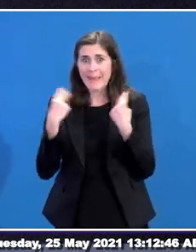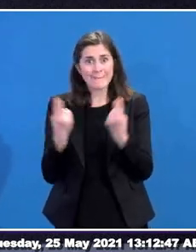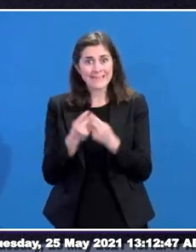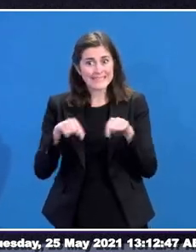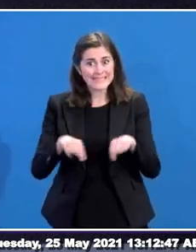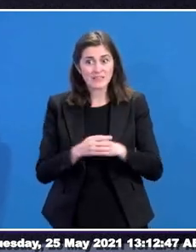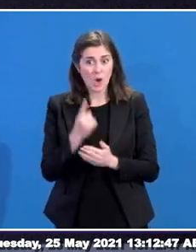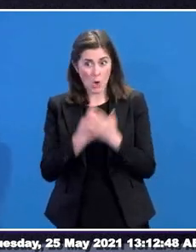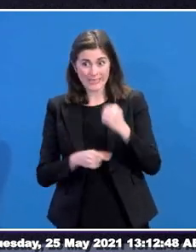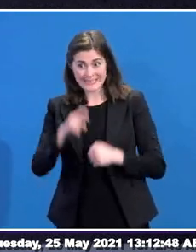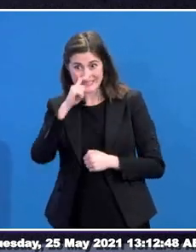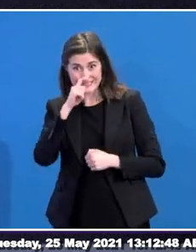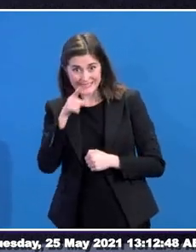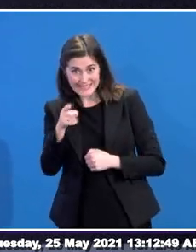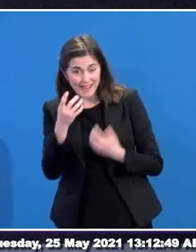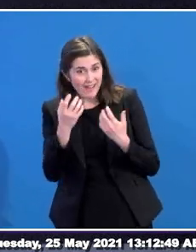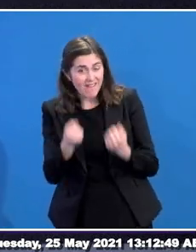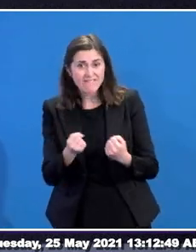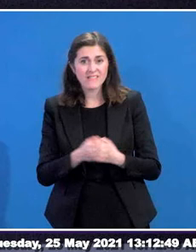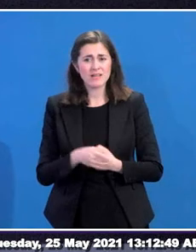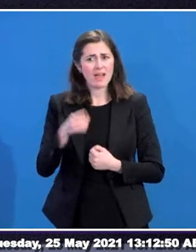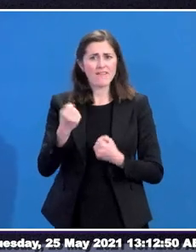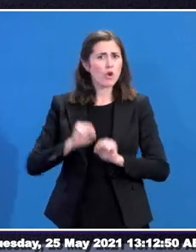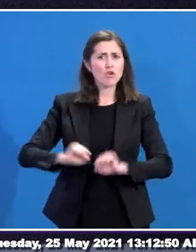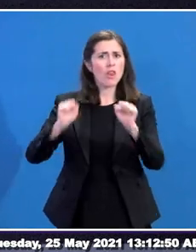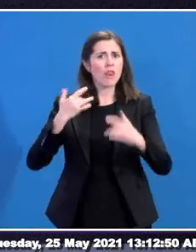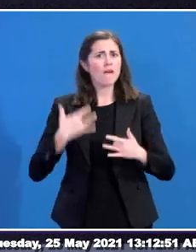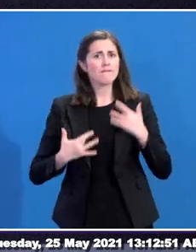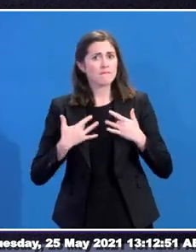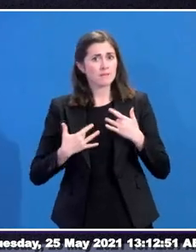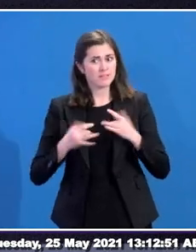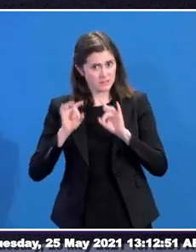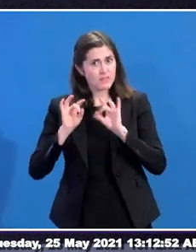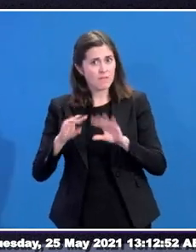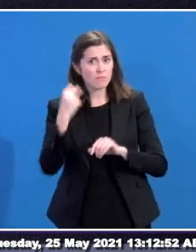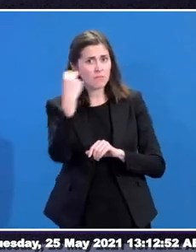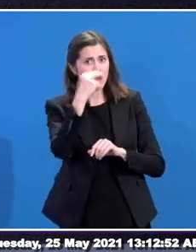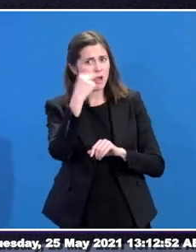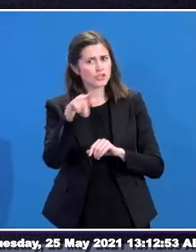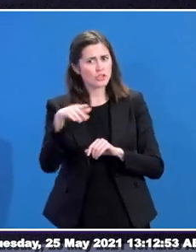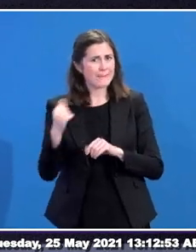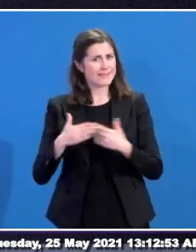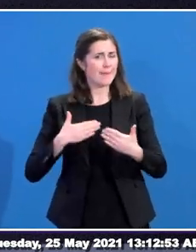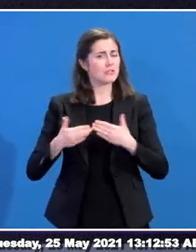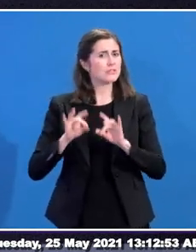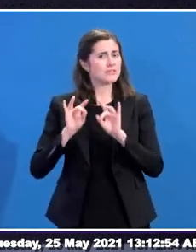She's got her things to deal with, her own disability and I'm hoping